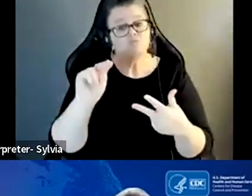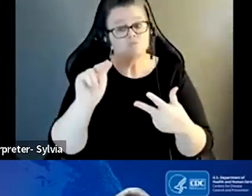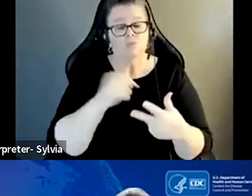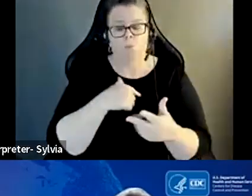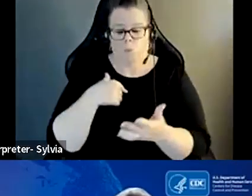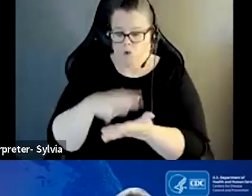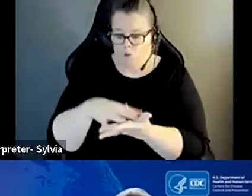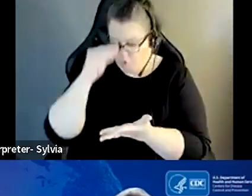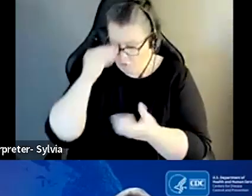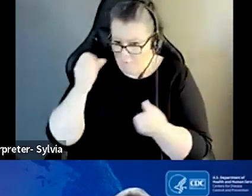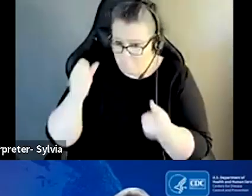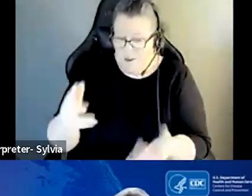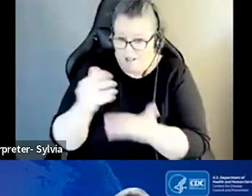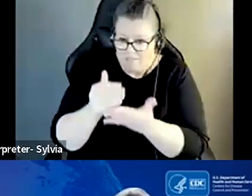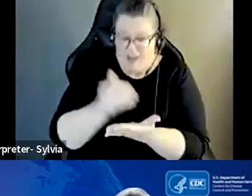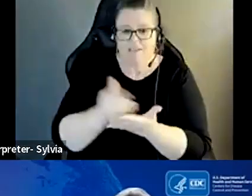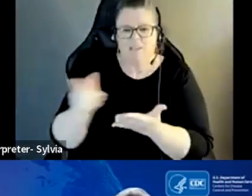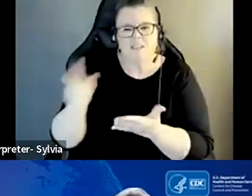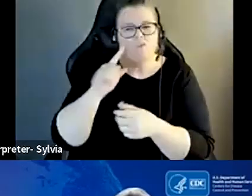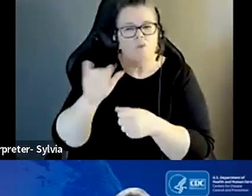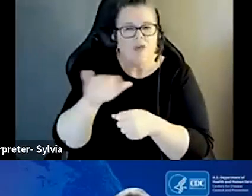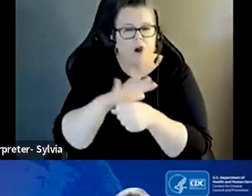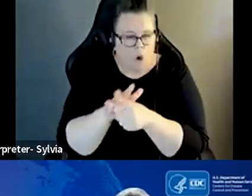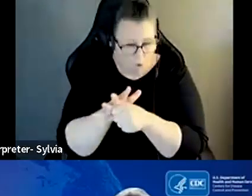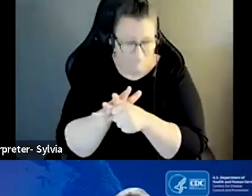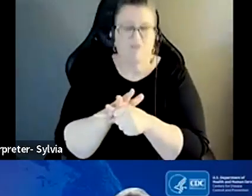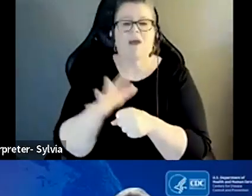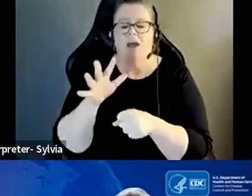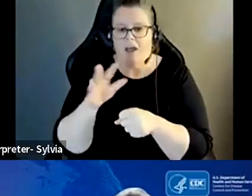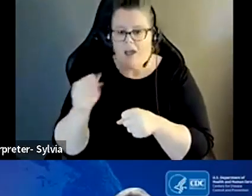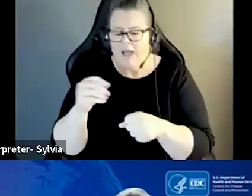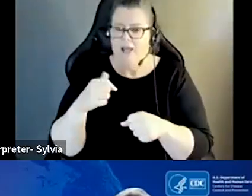along with the feedback I've received inside and outside the agency over the past year,